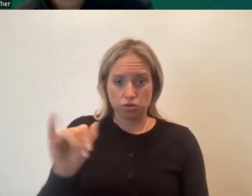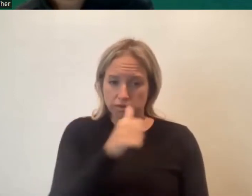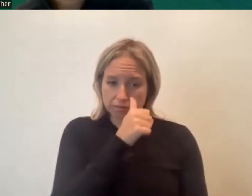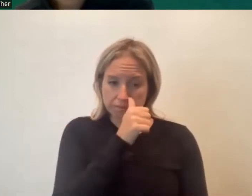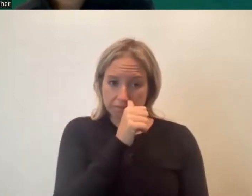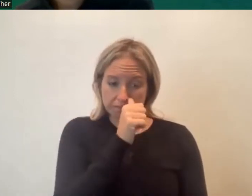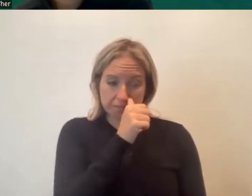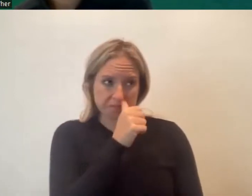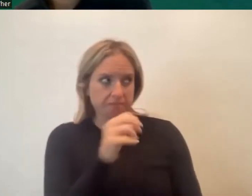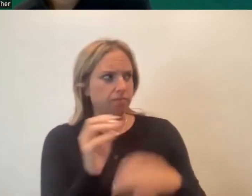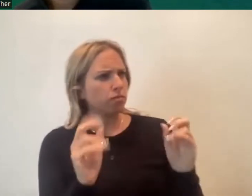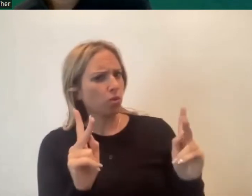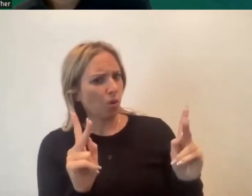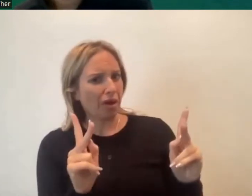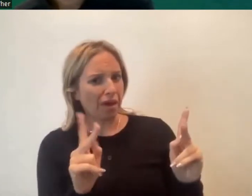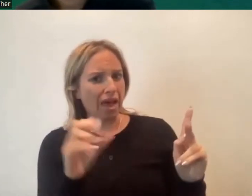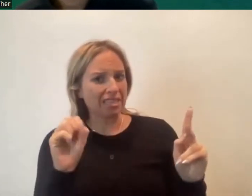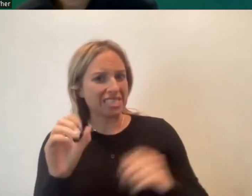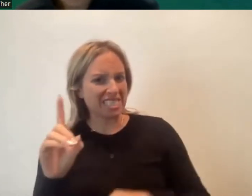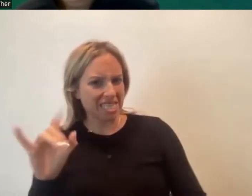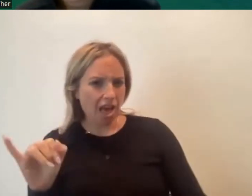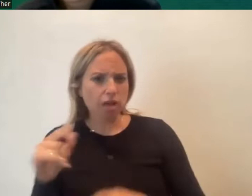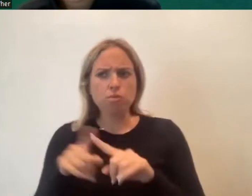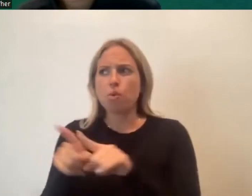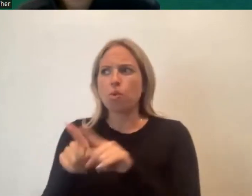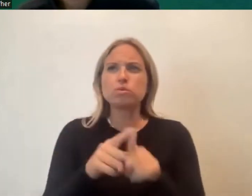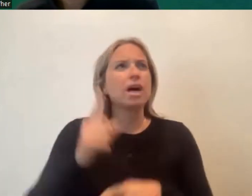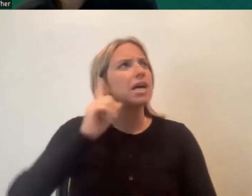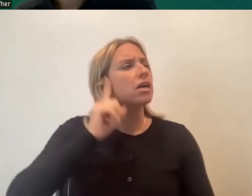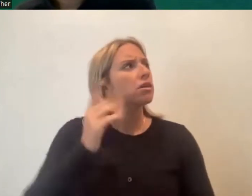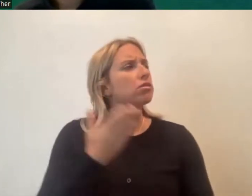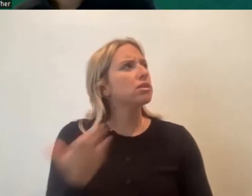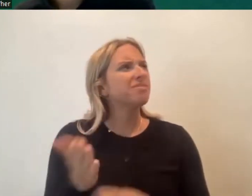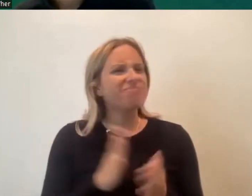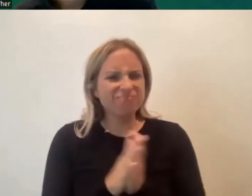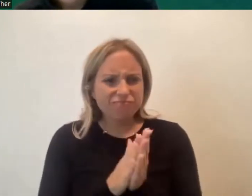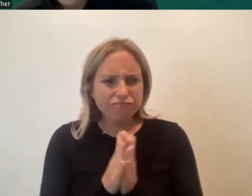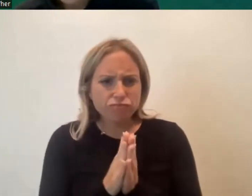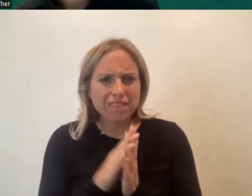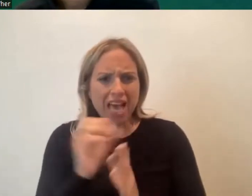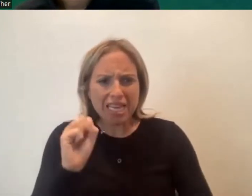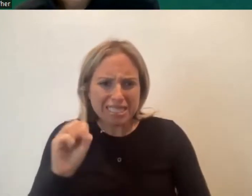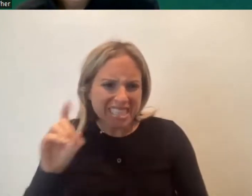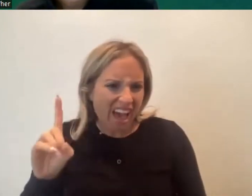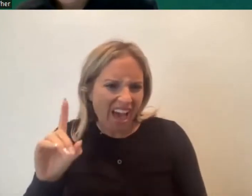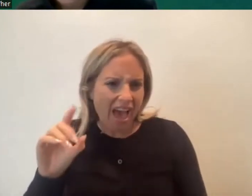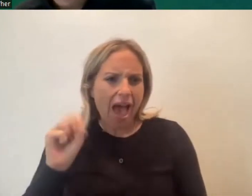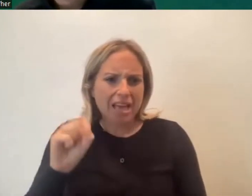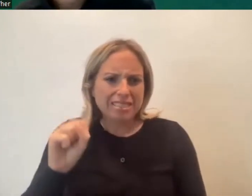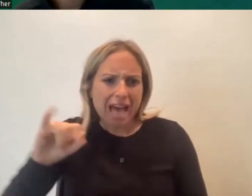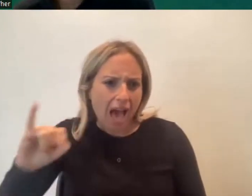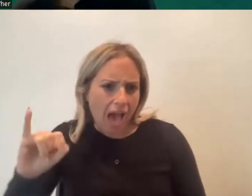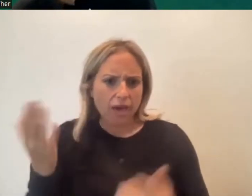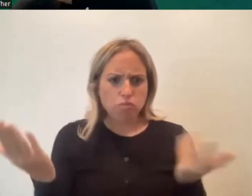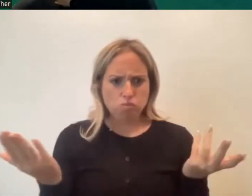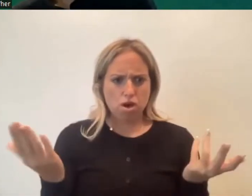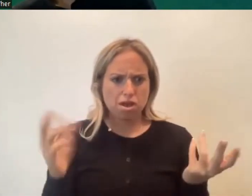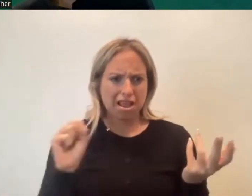So that's SSDI, but then I'll also hear benefits called SSI. So what is SSI? Mike: Correct.